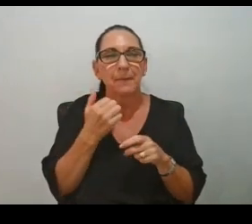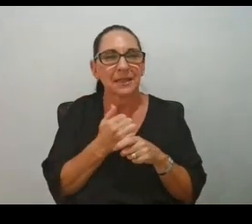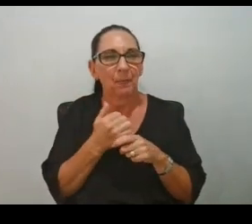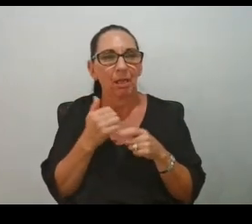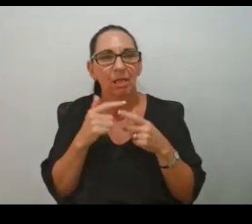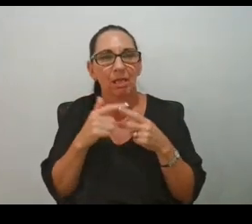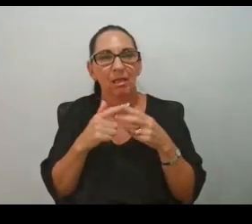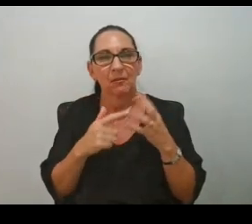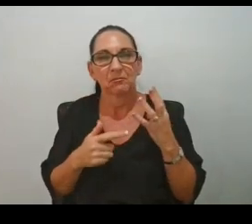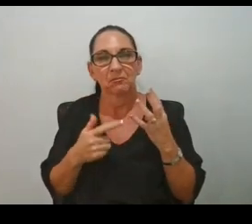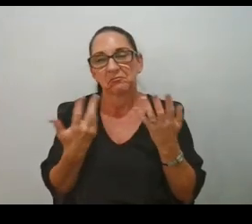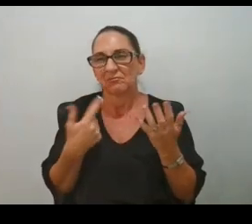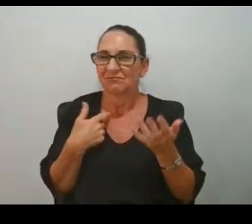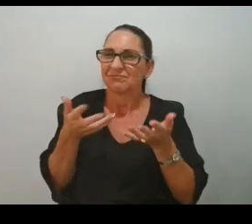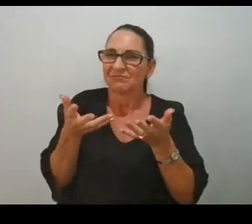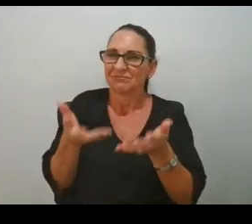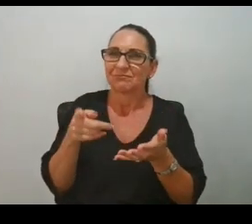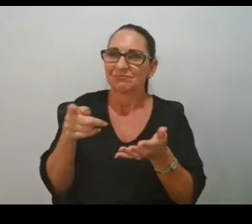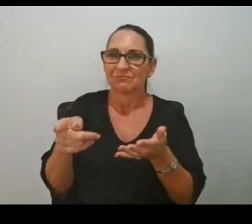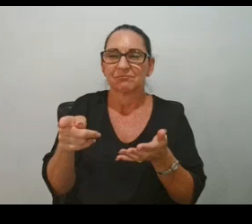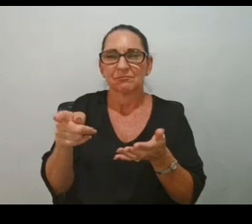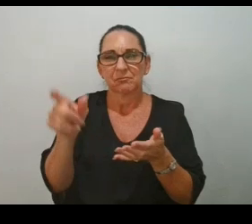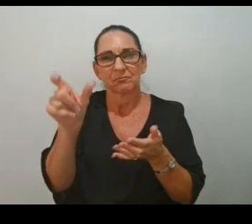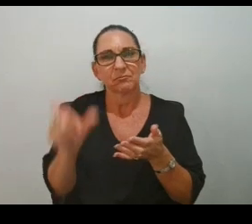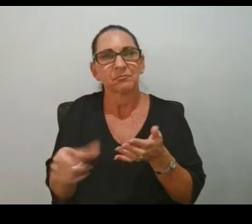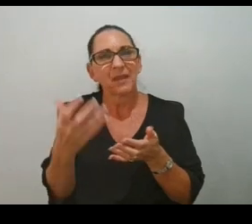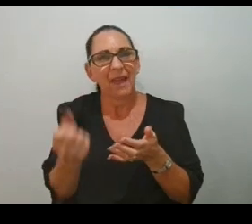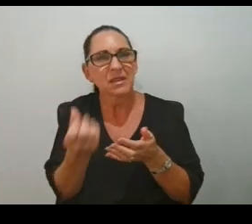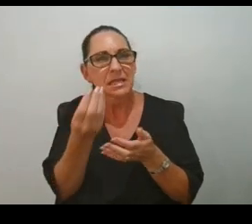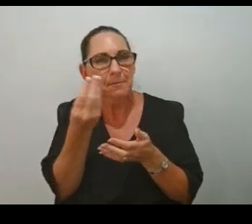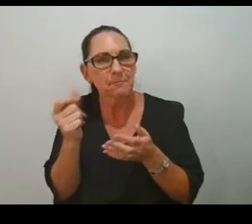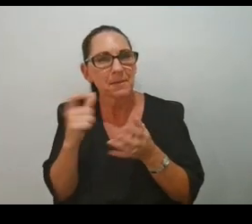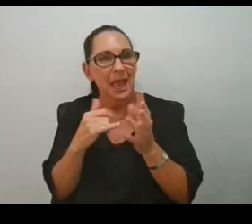a certain amount of cash in their bank accounts so at the moment our policy is you can have up